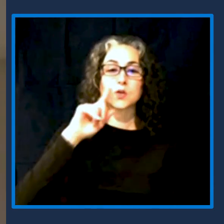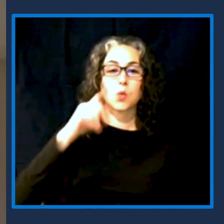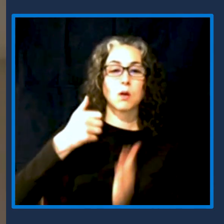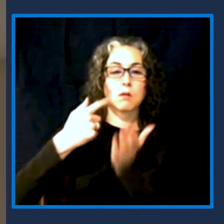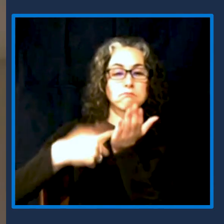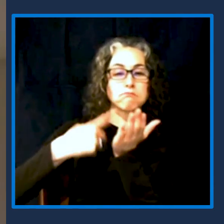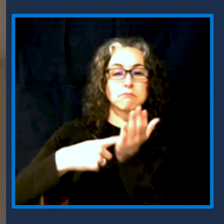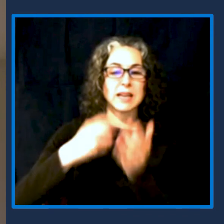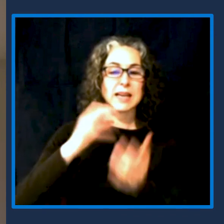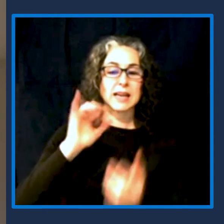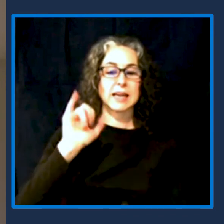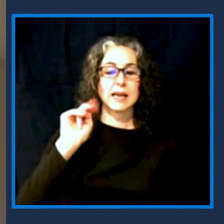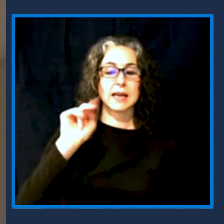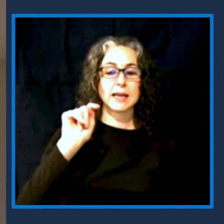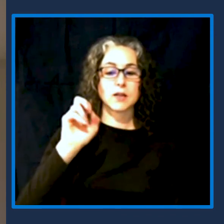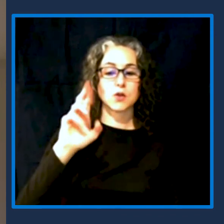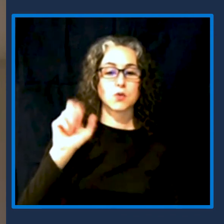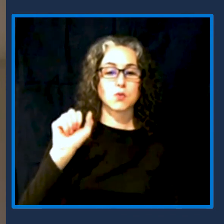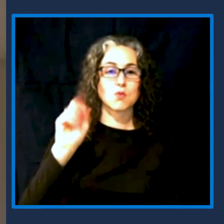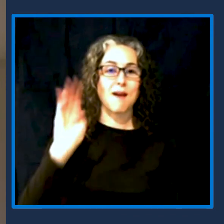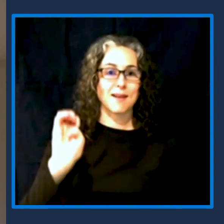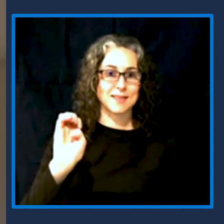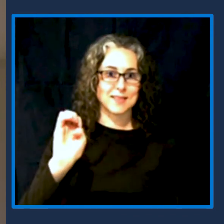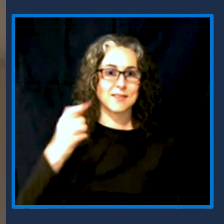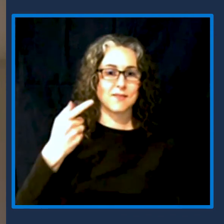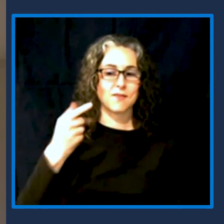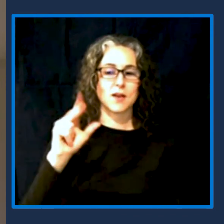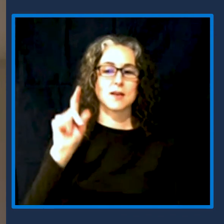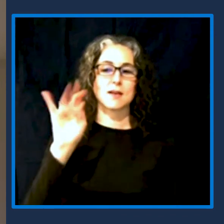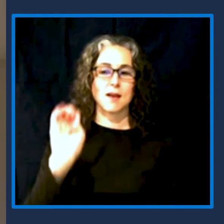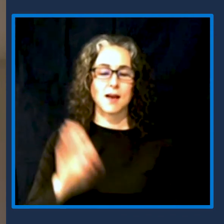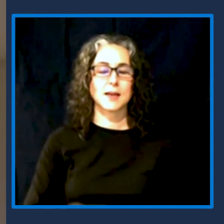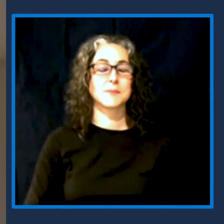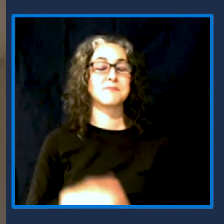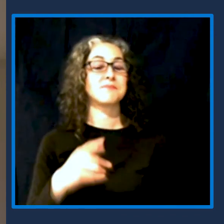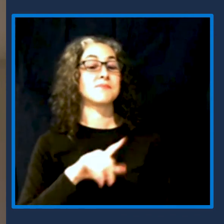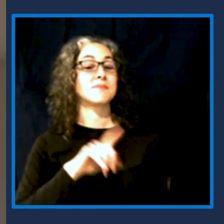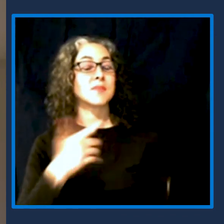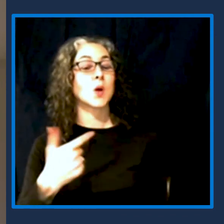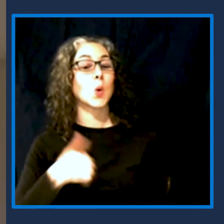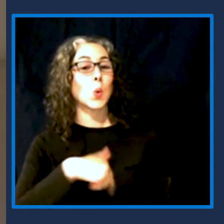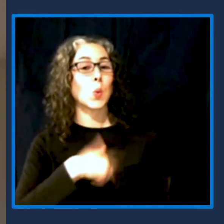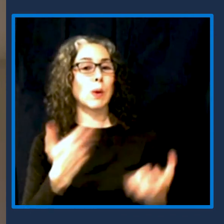so we have a variety of interactive guides that are self-paced and you can take from the comfort